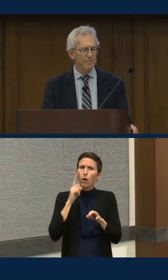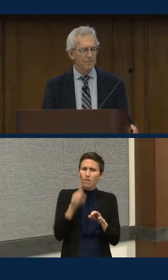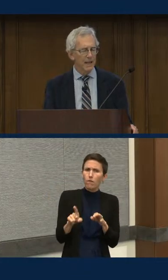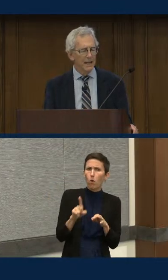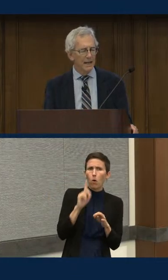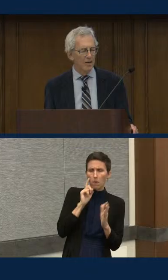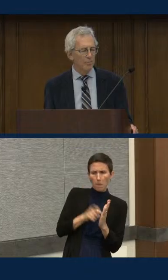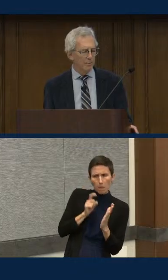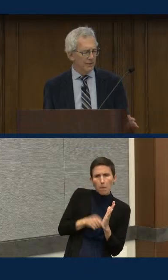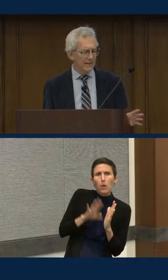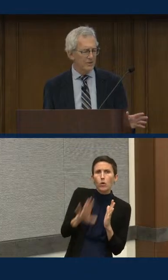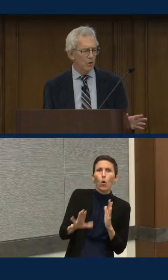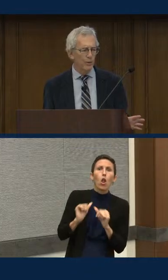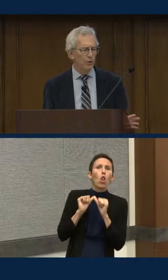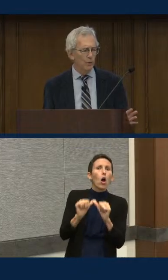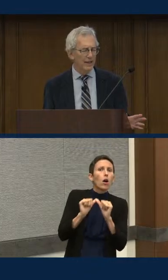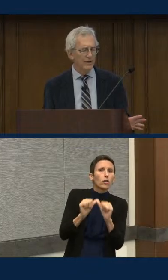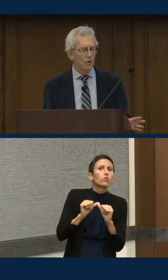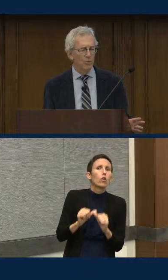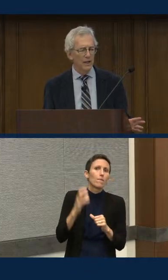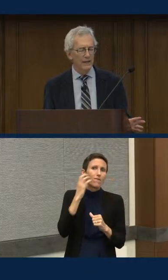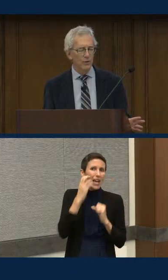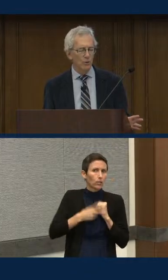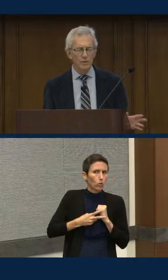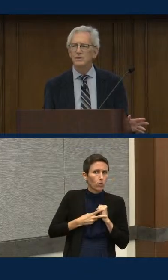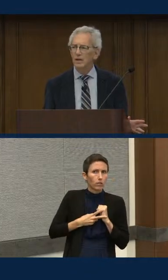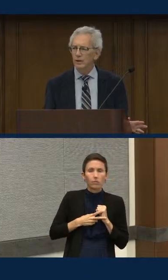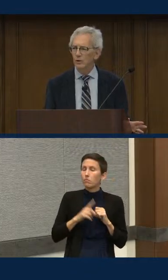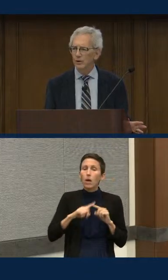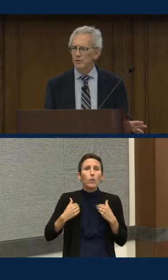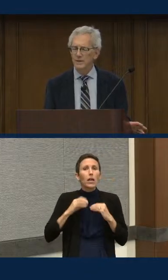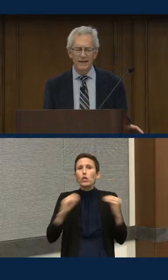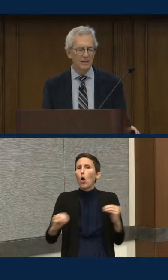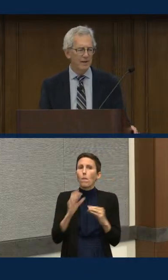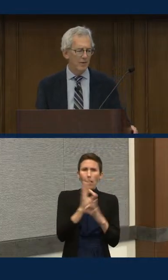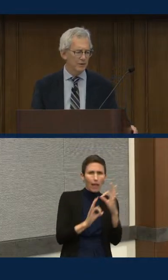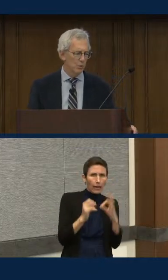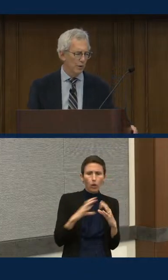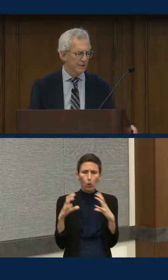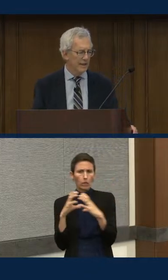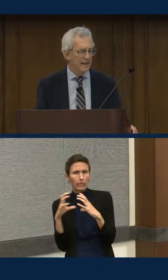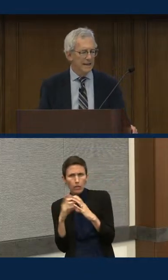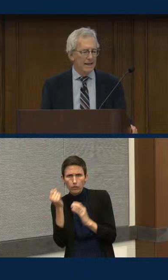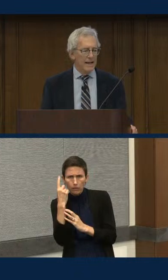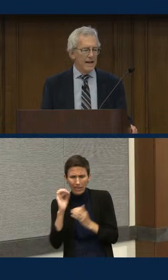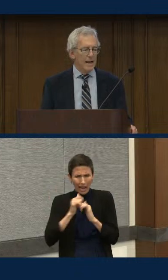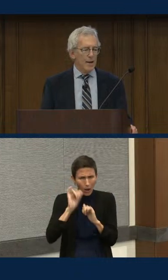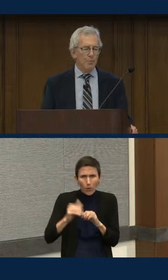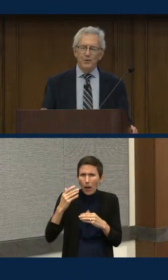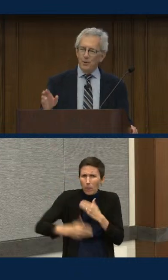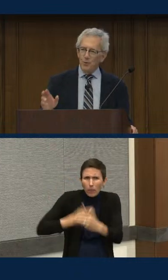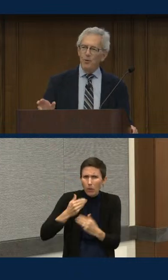stores in fat but that is all we knew no molecular or cellular